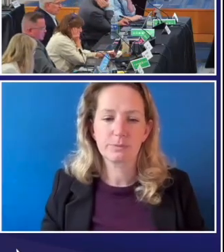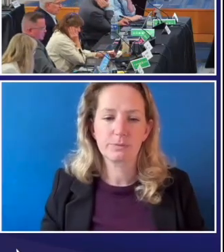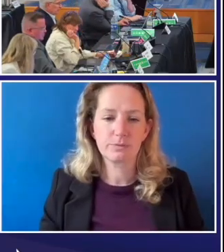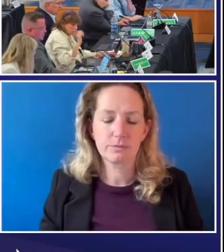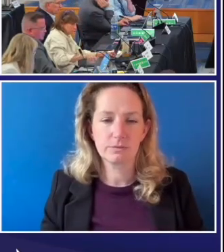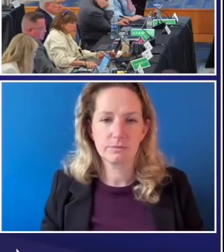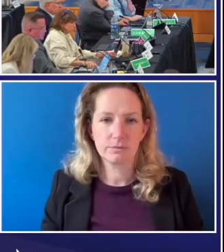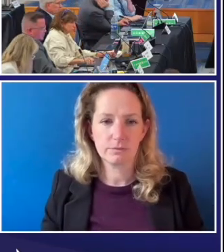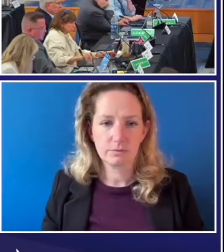Okay, can we go to the next one, please?